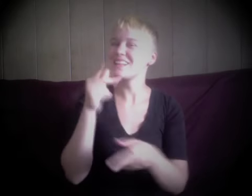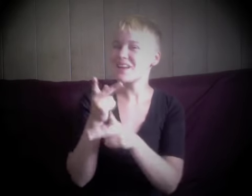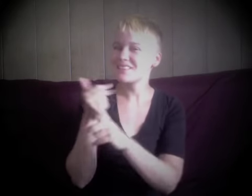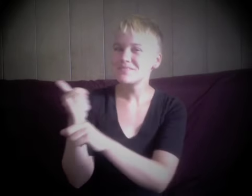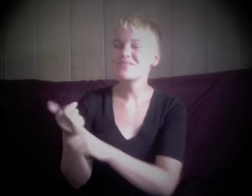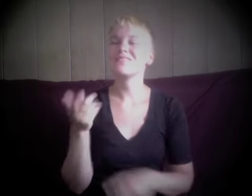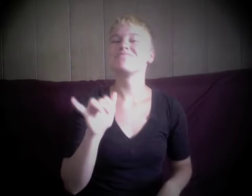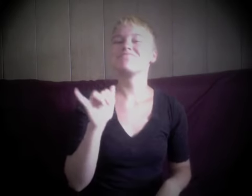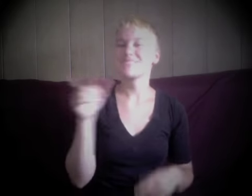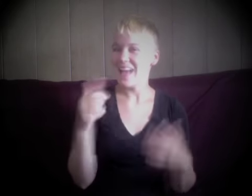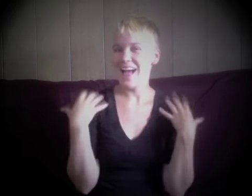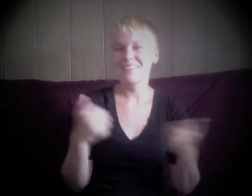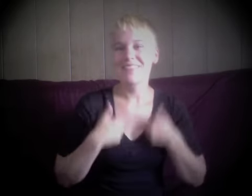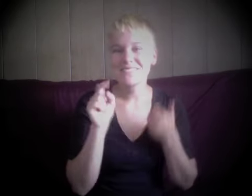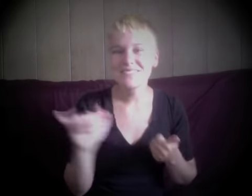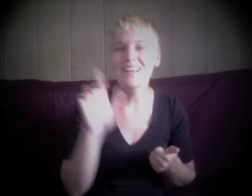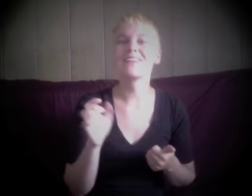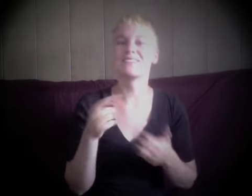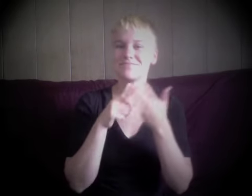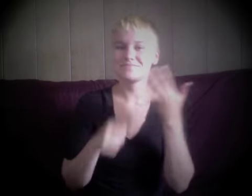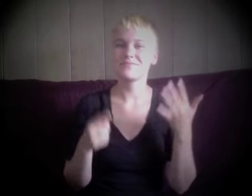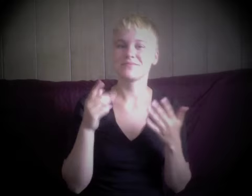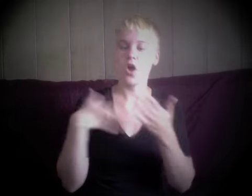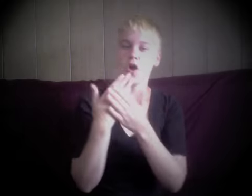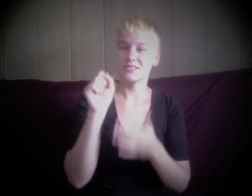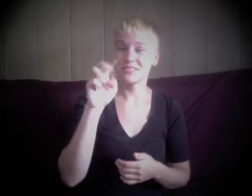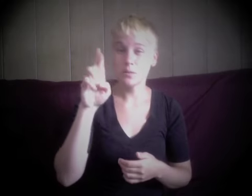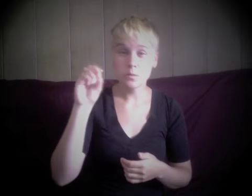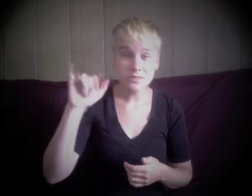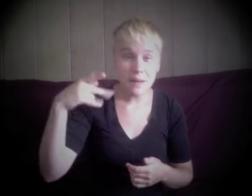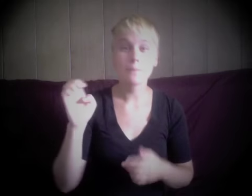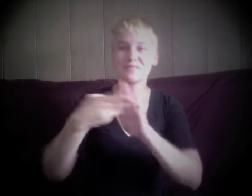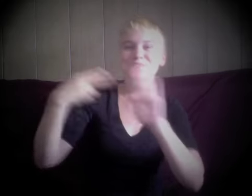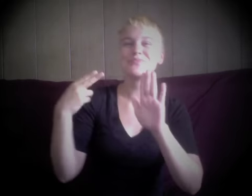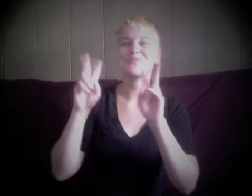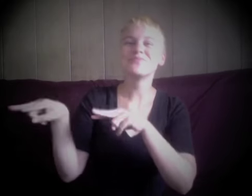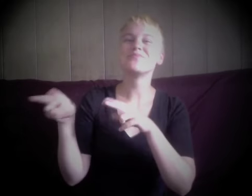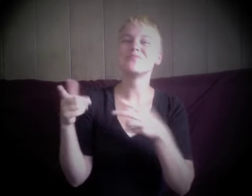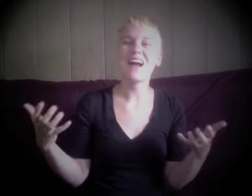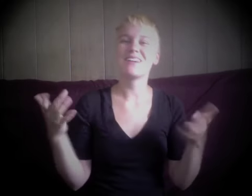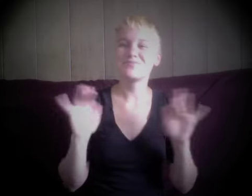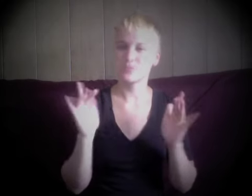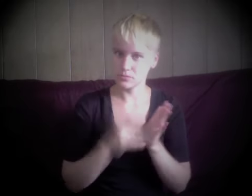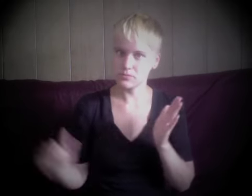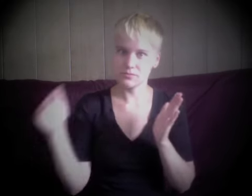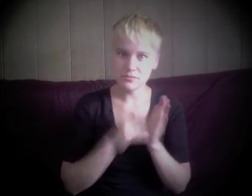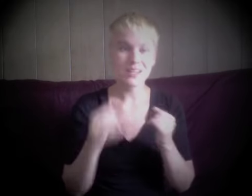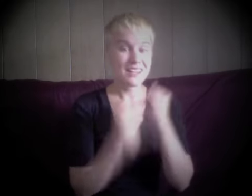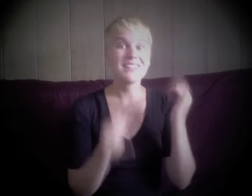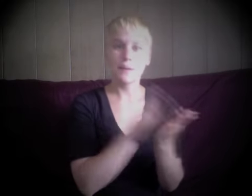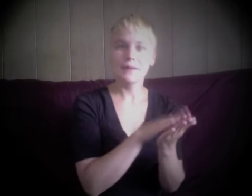A lot of stereotypes about fat people are thrown around such as "They are unhealthy," or "They do not take care of themselves." People look down on fat people.